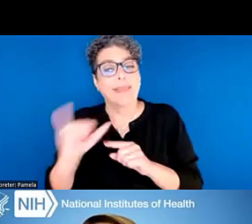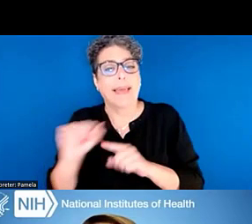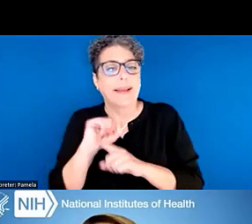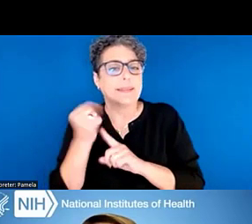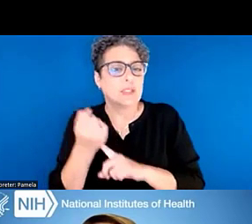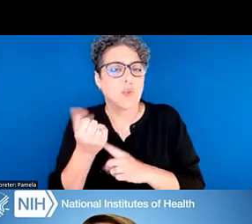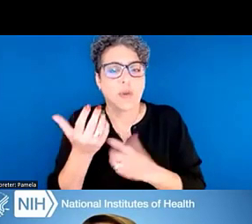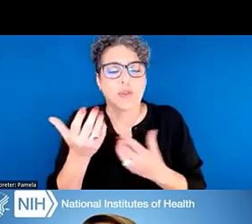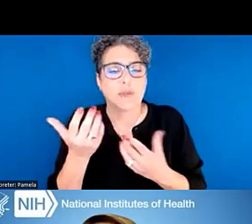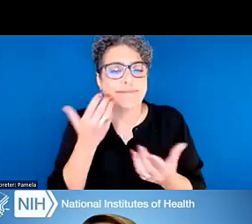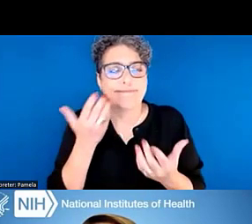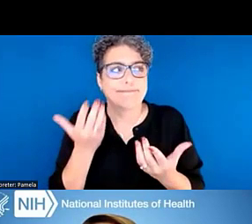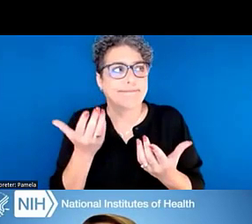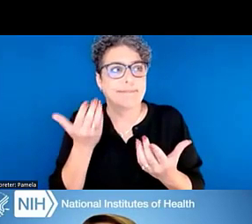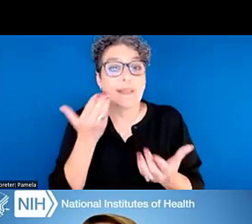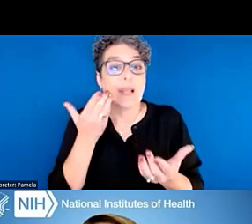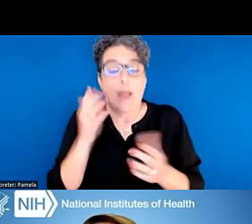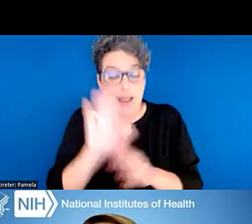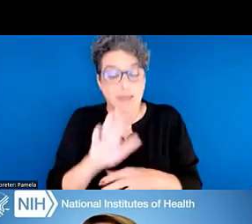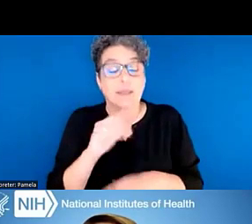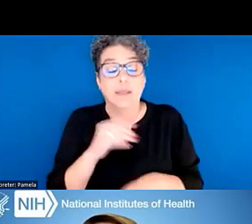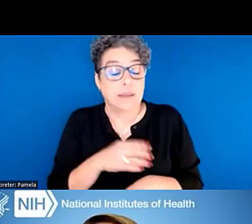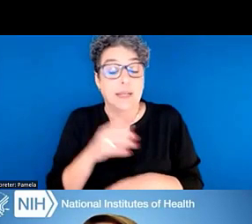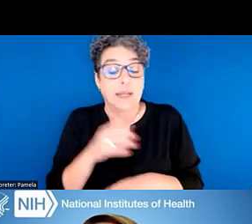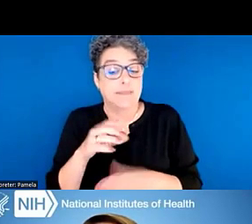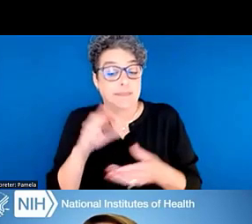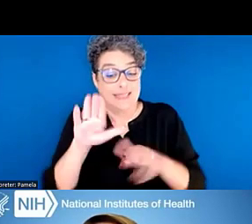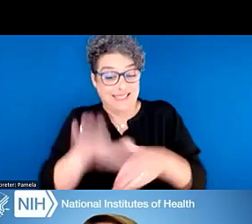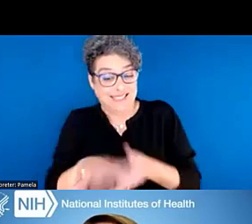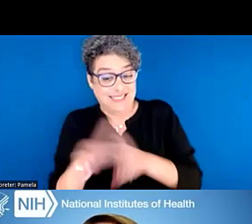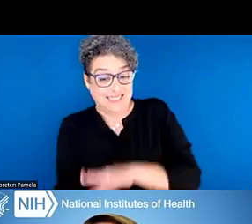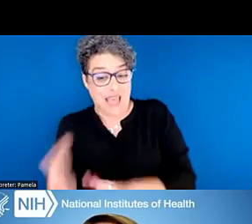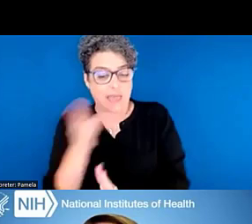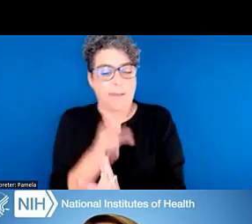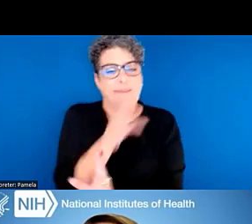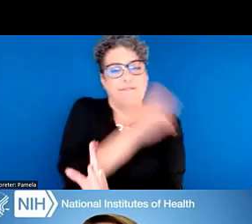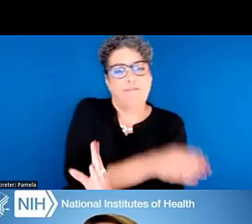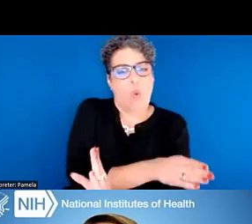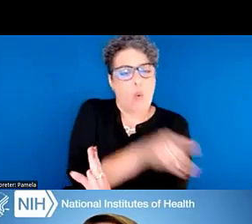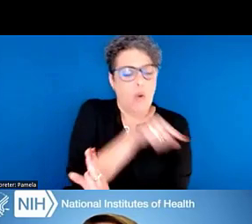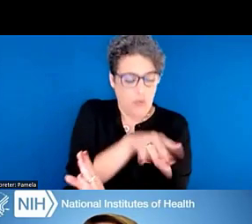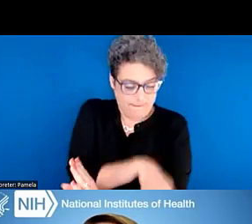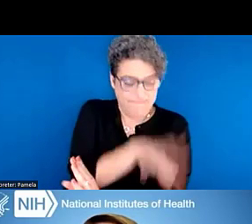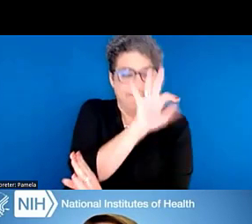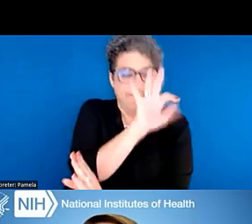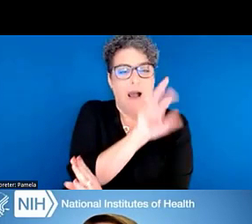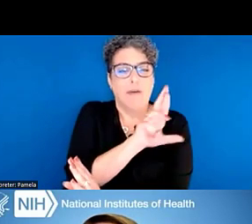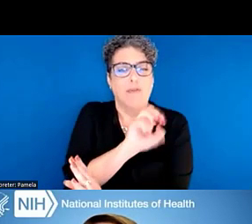even before the death happened, you found these records falsified,